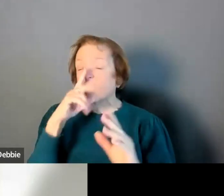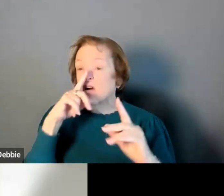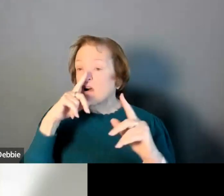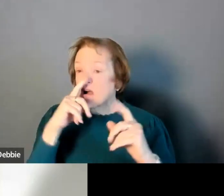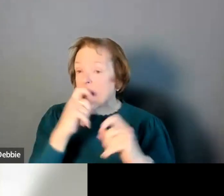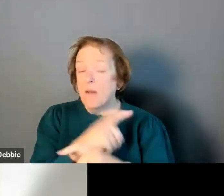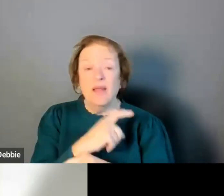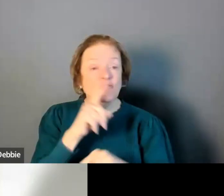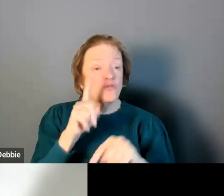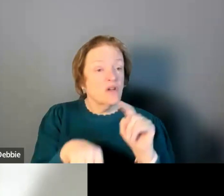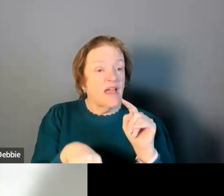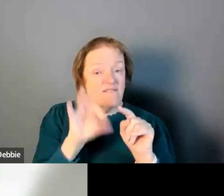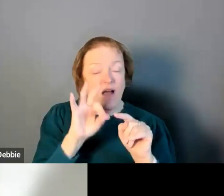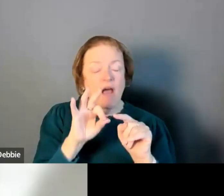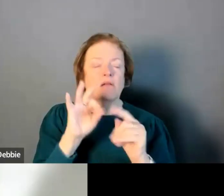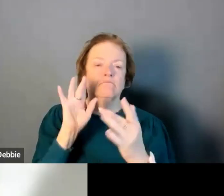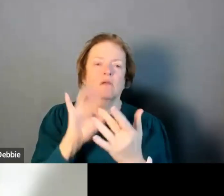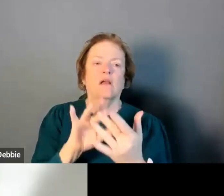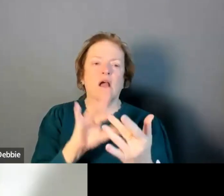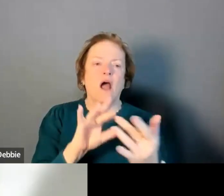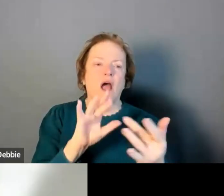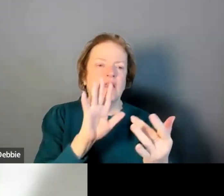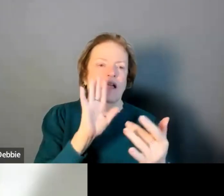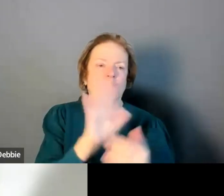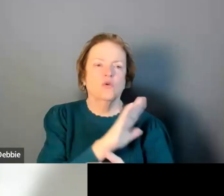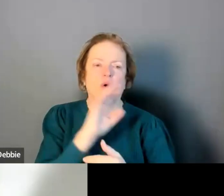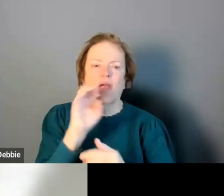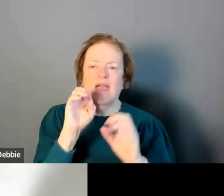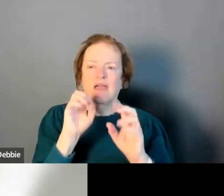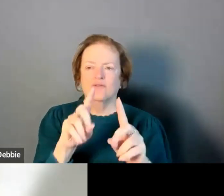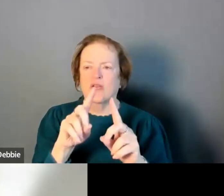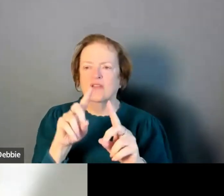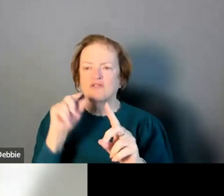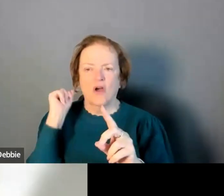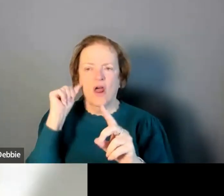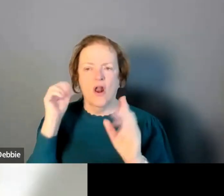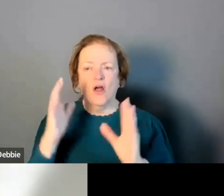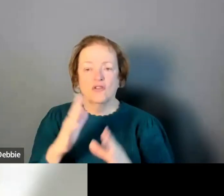can reach out to your educational audiologist. So, if you have seen them before, I love that.